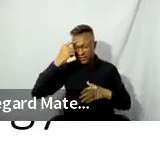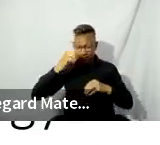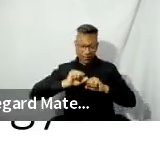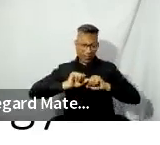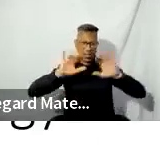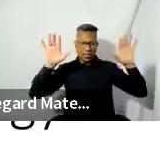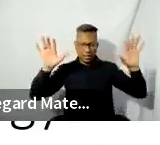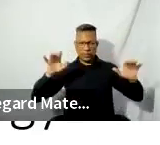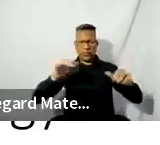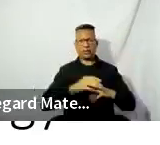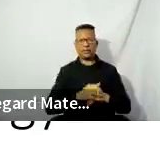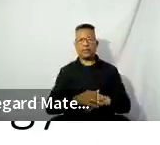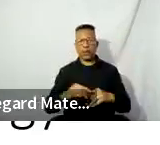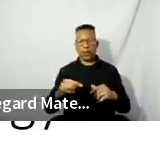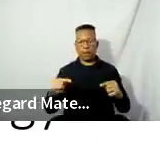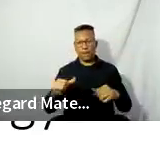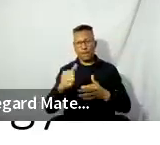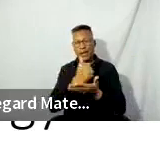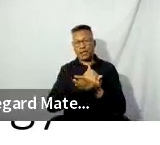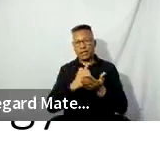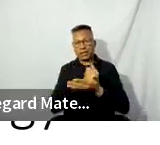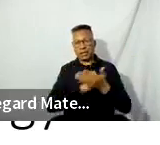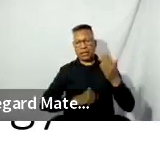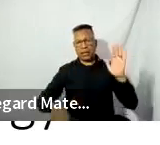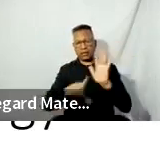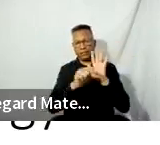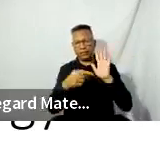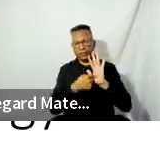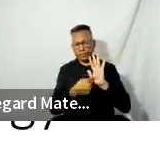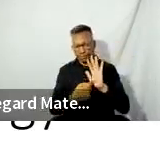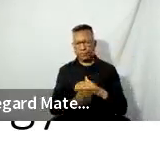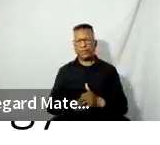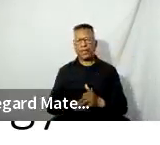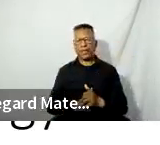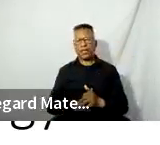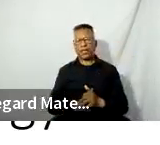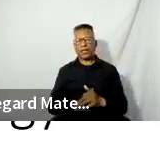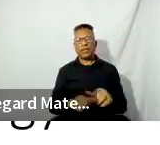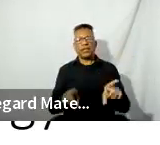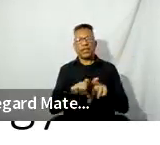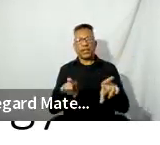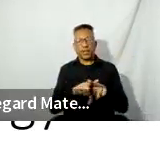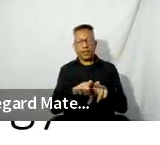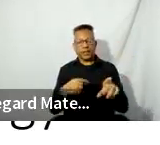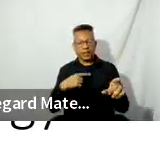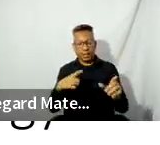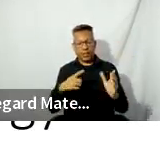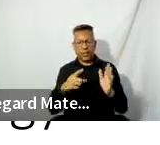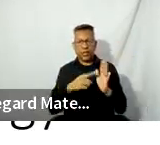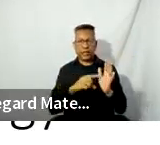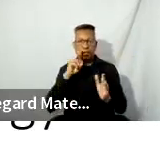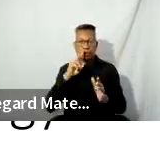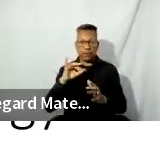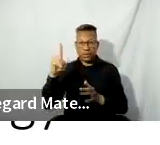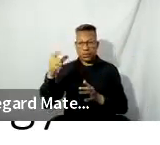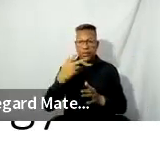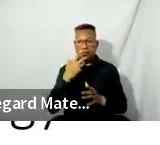the law, there is also an account of what Vigos we got calls the the natural history of the natural history of the sign